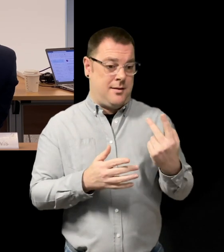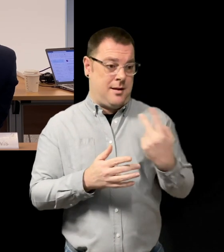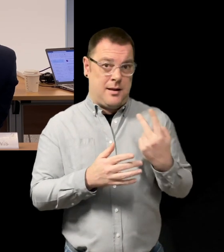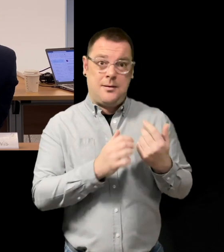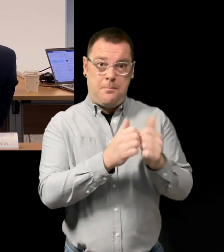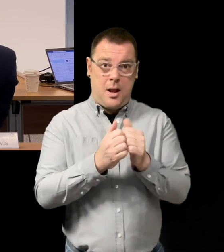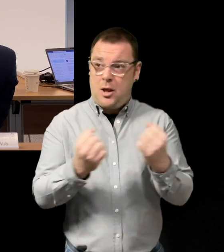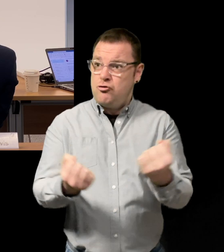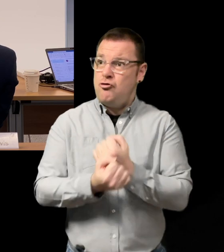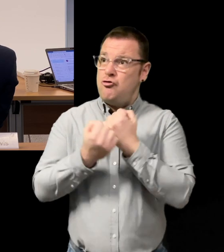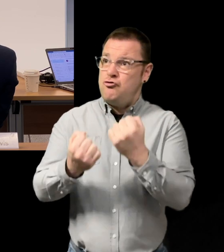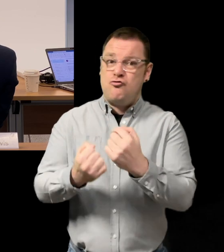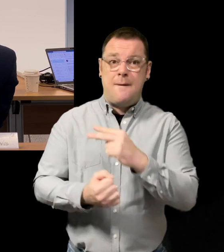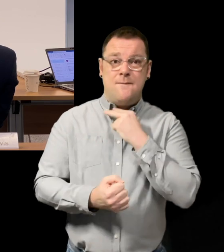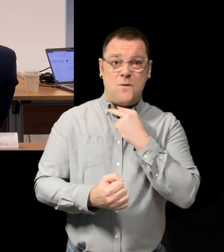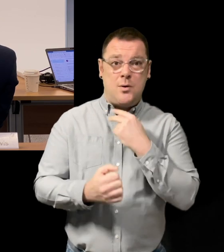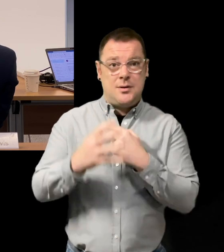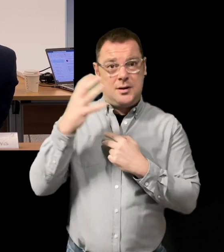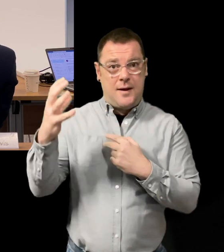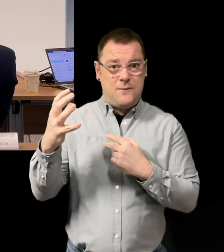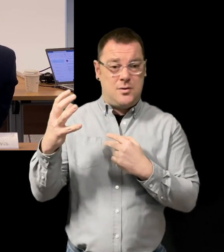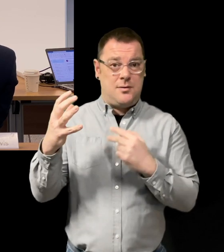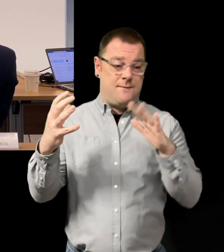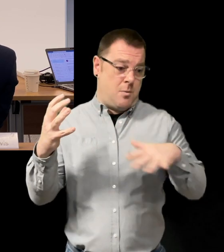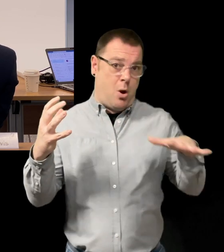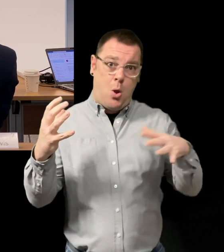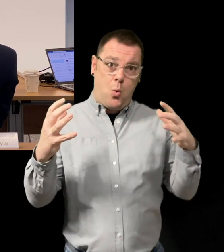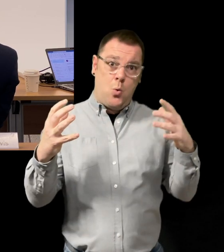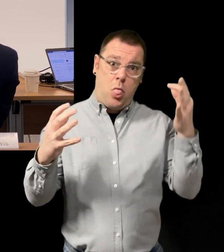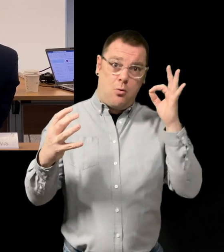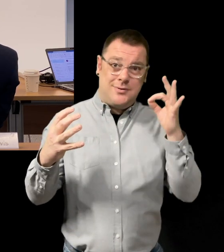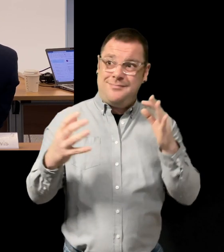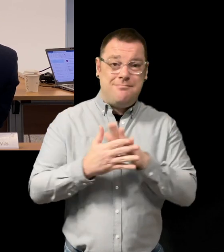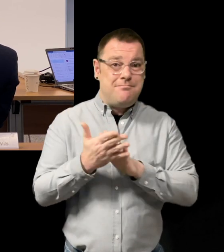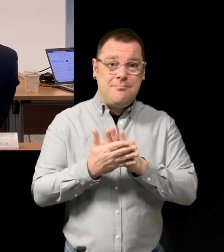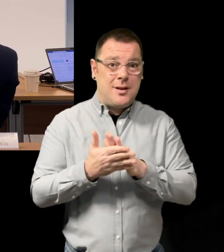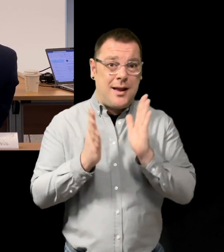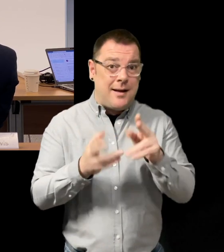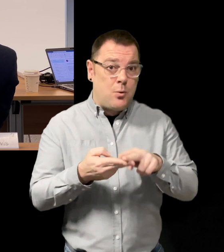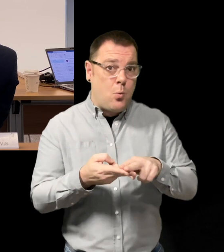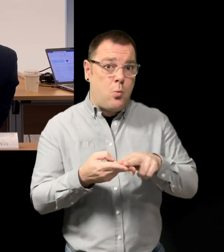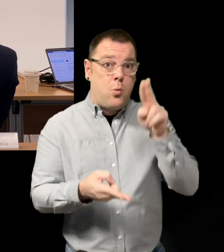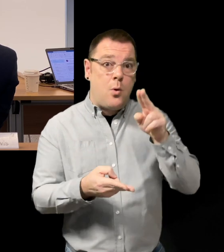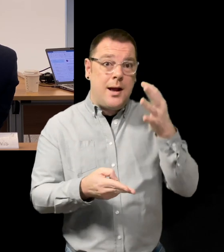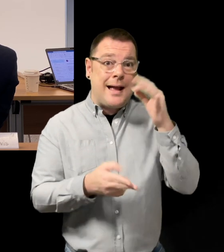and our strong voice to governments on behalf of local authorities mean we do not have to increase council tax